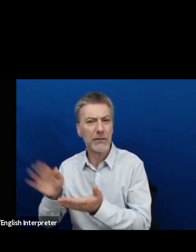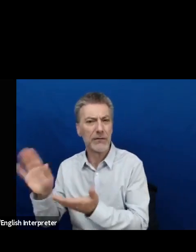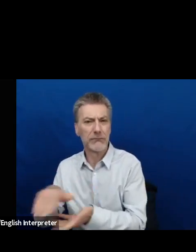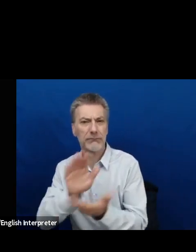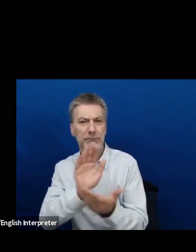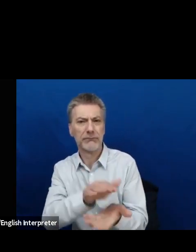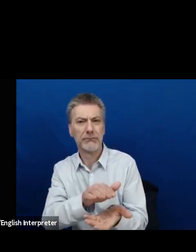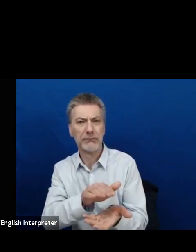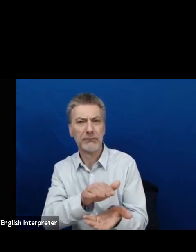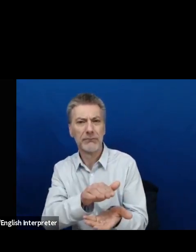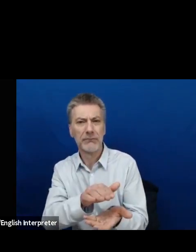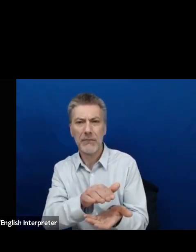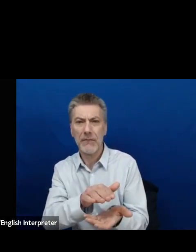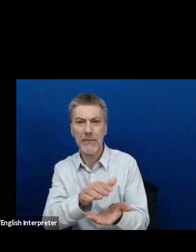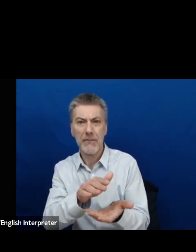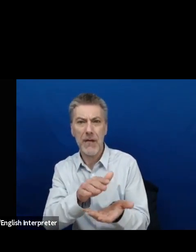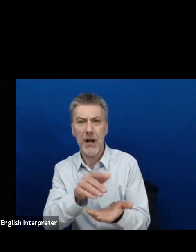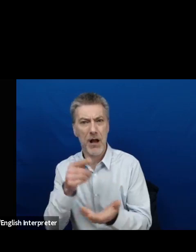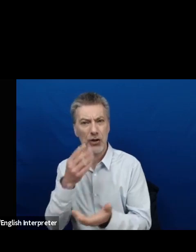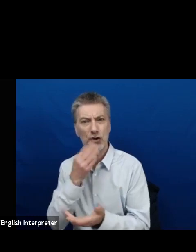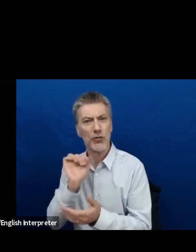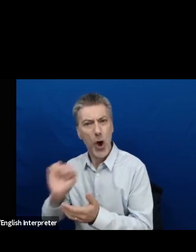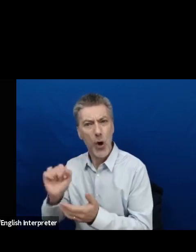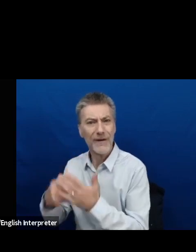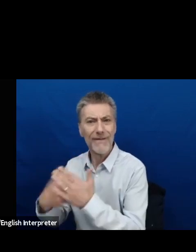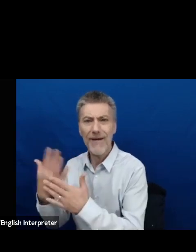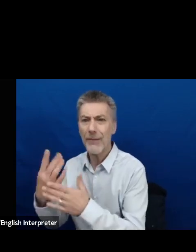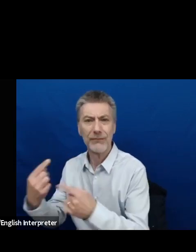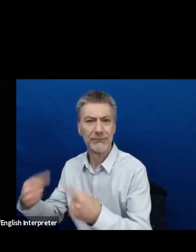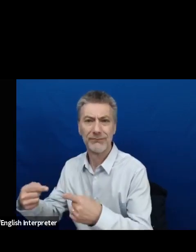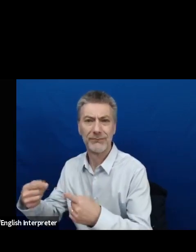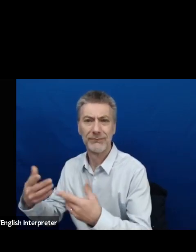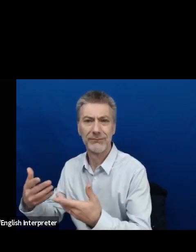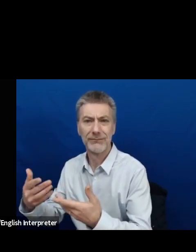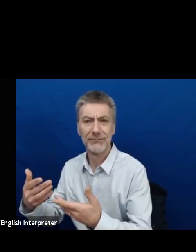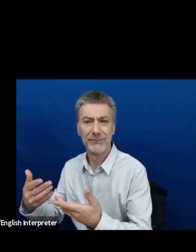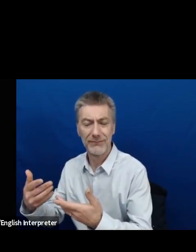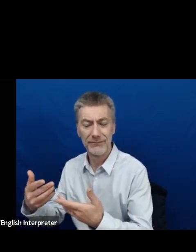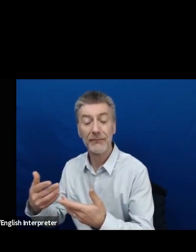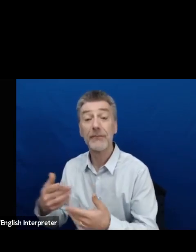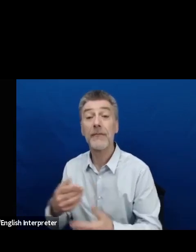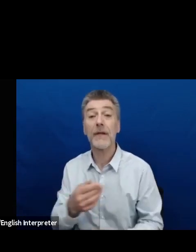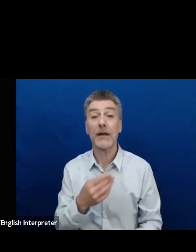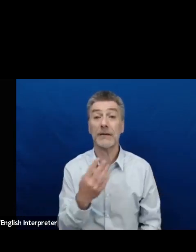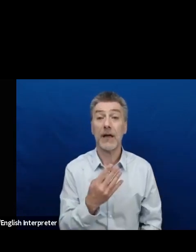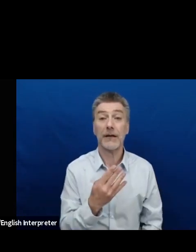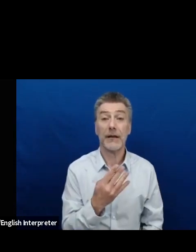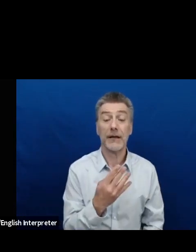of raw product was put in to a dollar pool controlled by